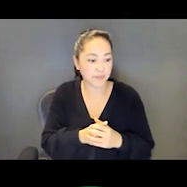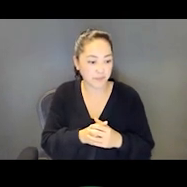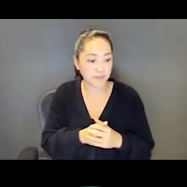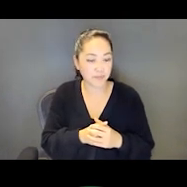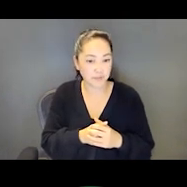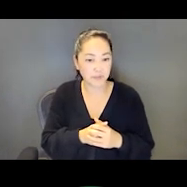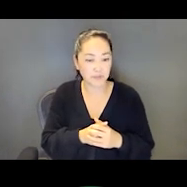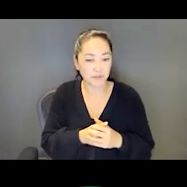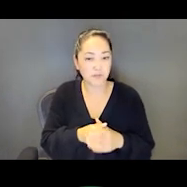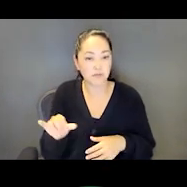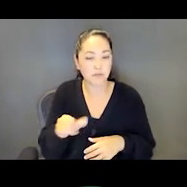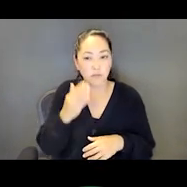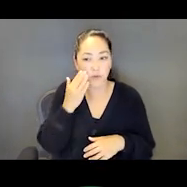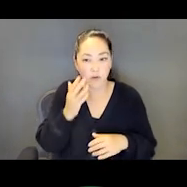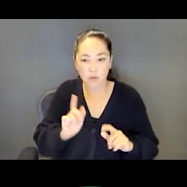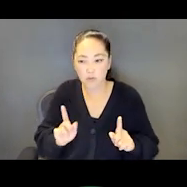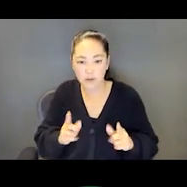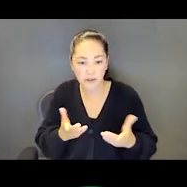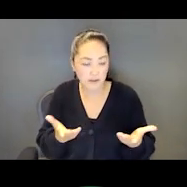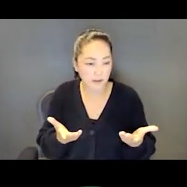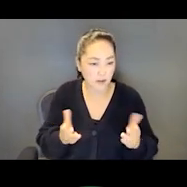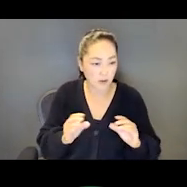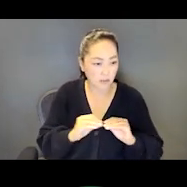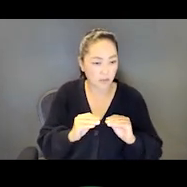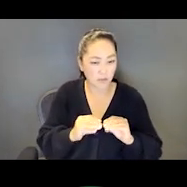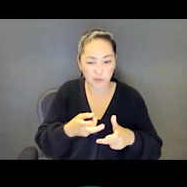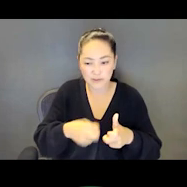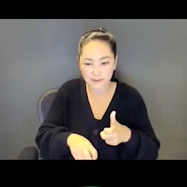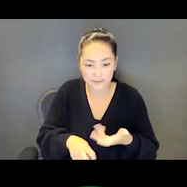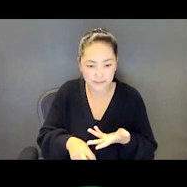Because of a certain slope or because of a certain type of ground.